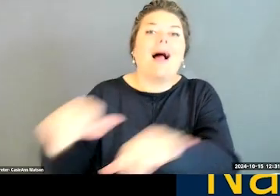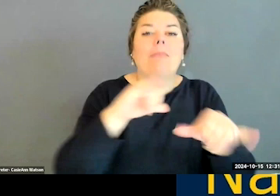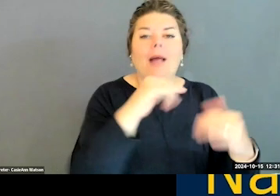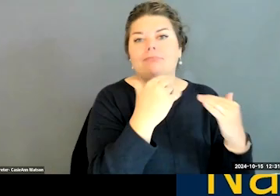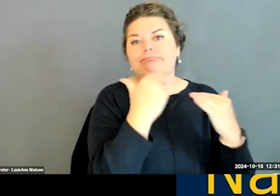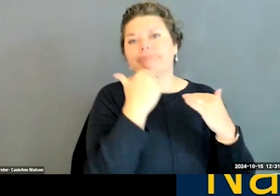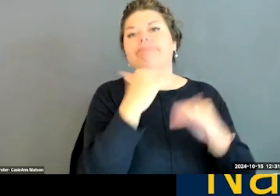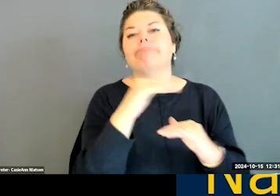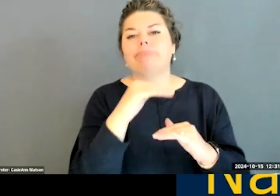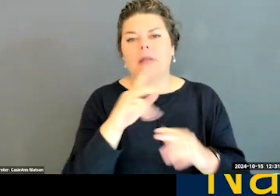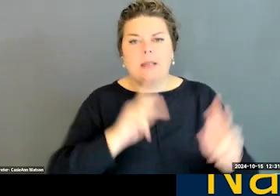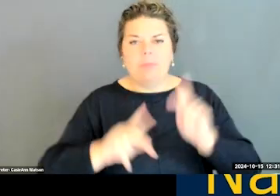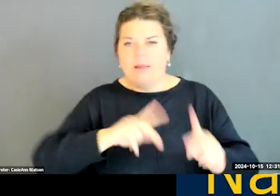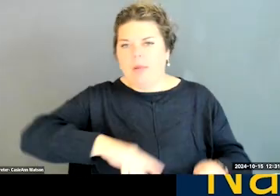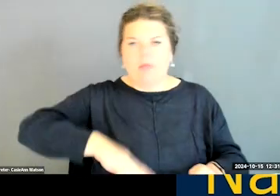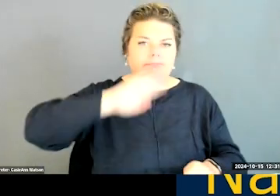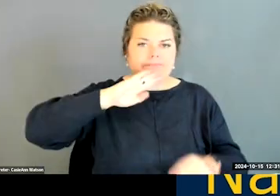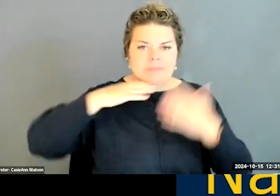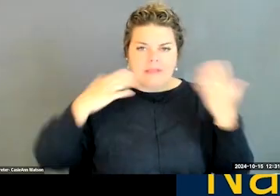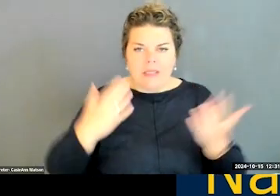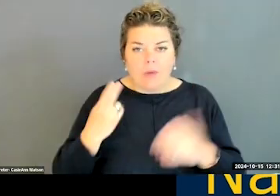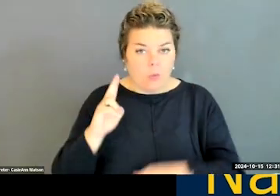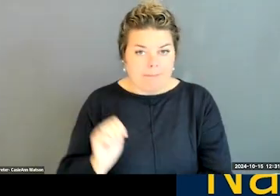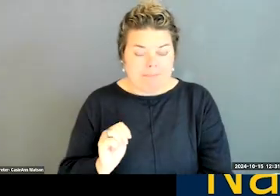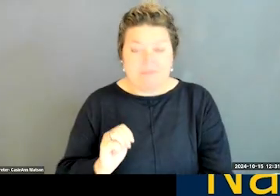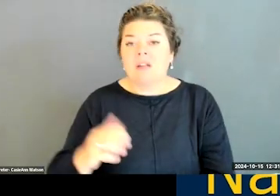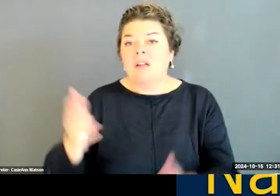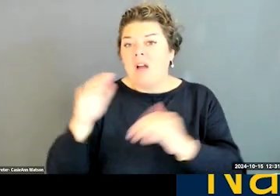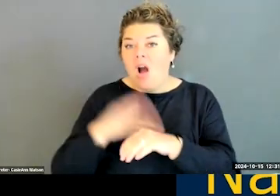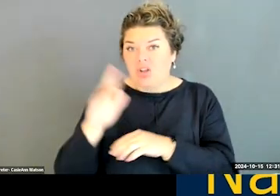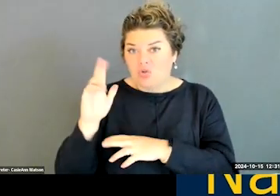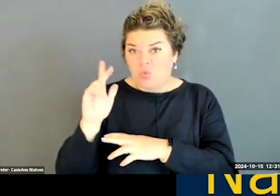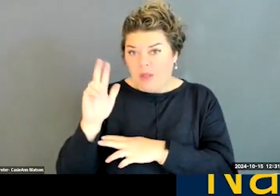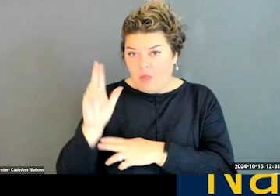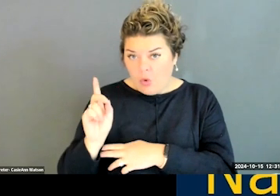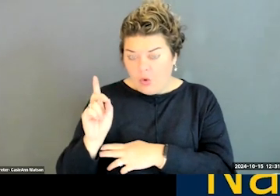that people have been experiencing here at U of M. On the 23rd, we've got a workshop on,